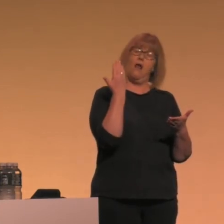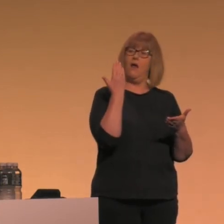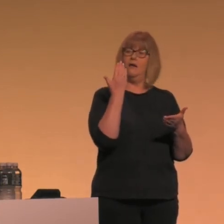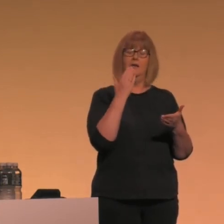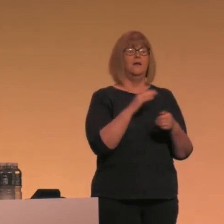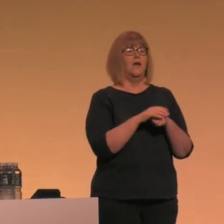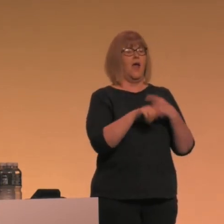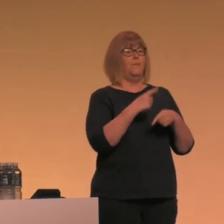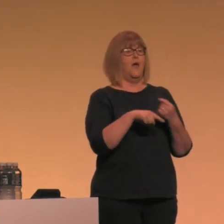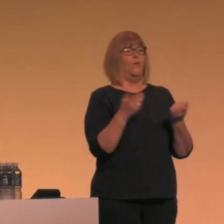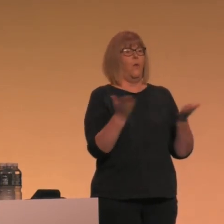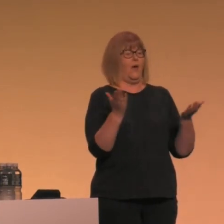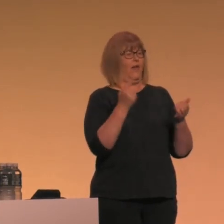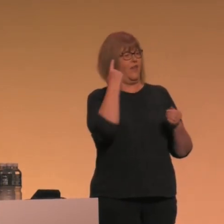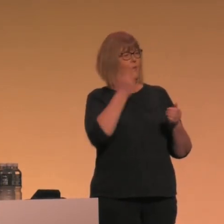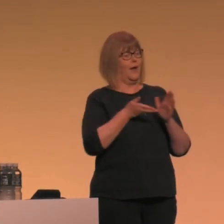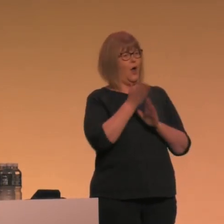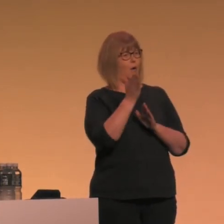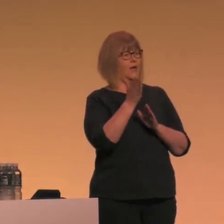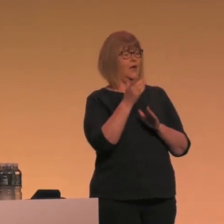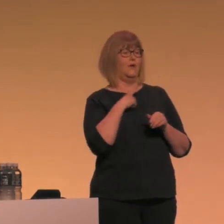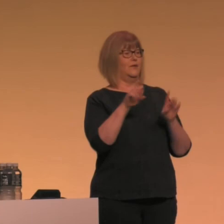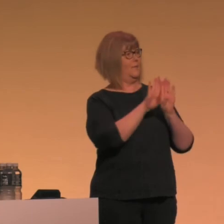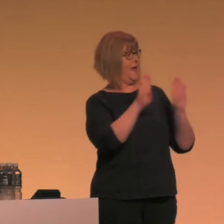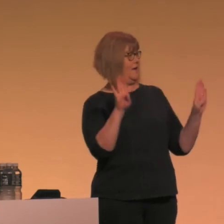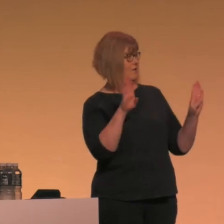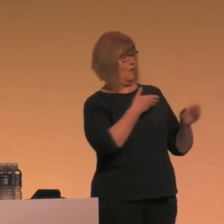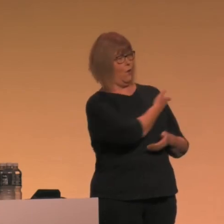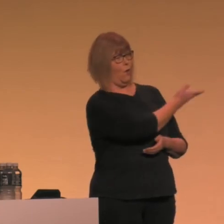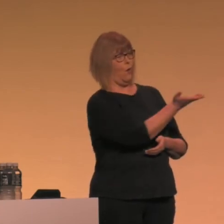we think we're going yet because the panel is all going to respond to the questions.